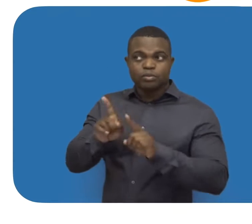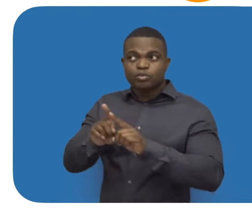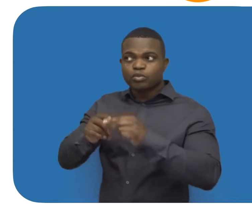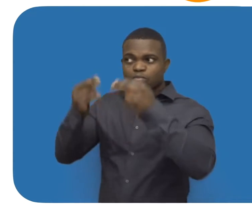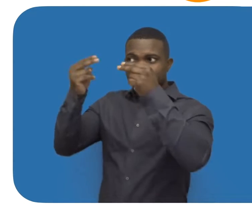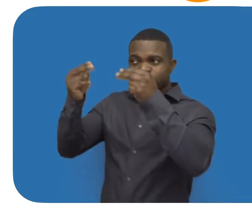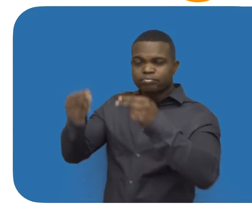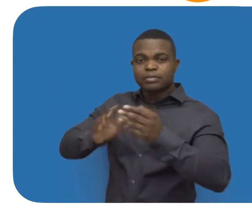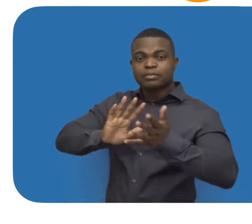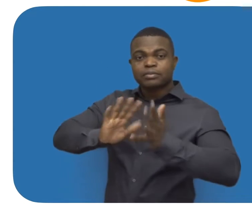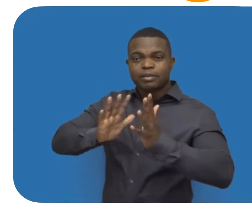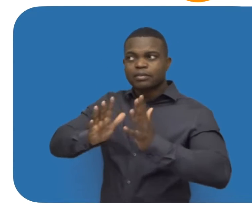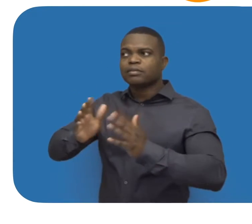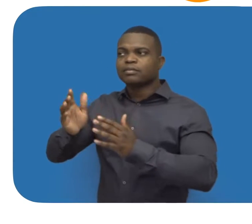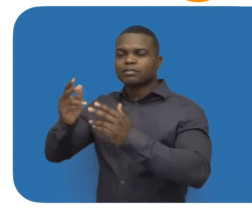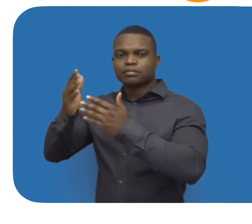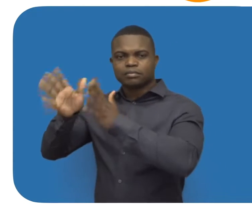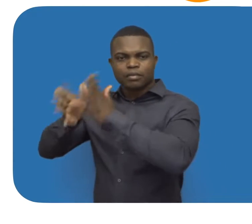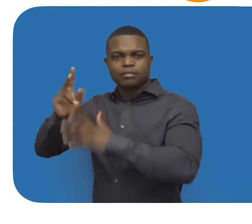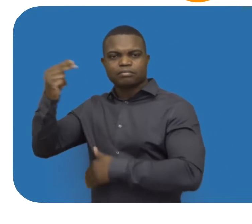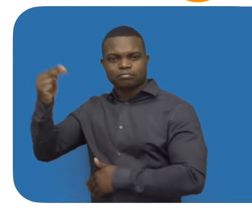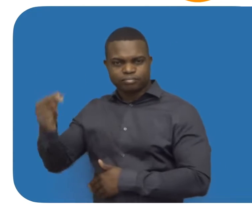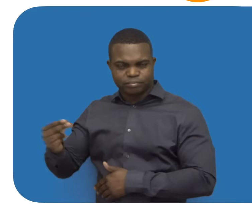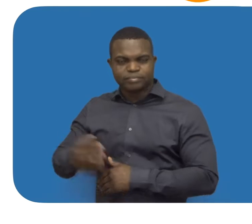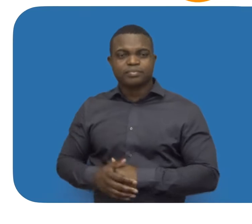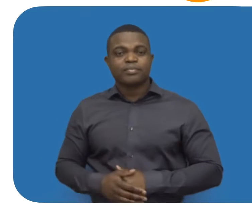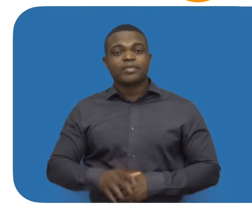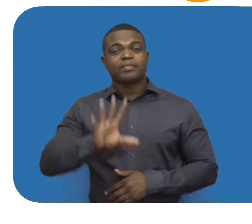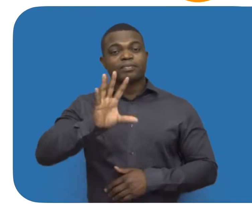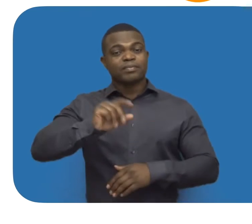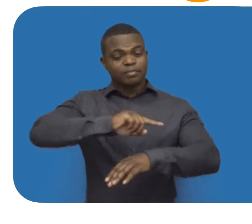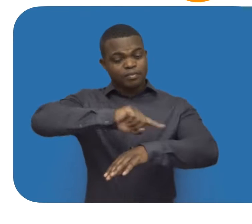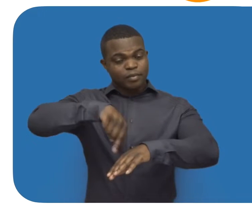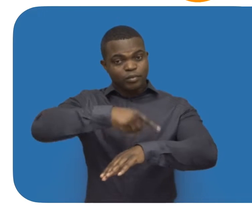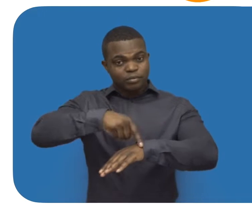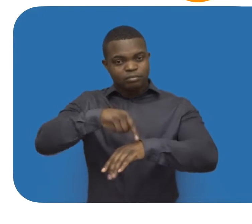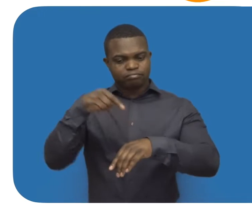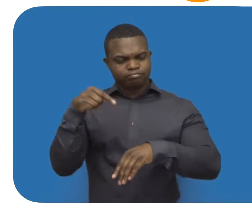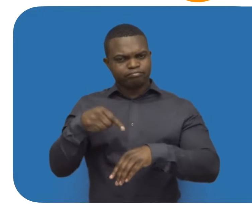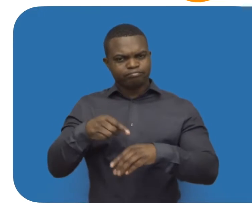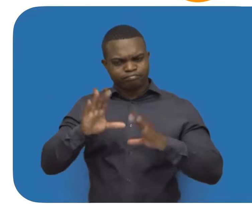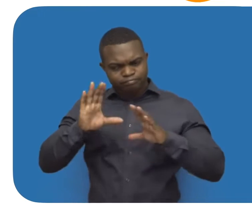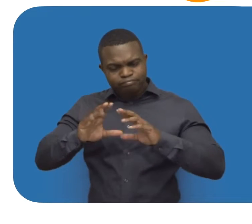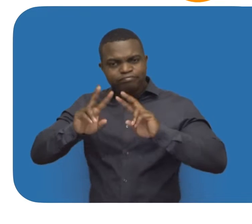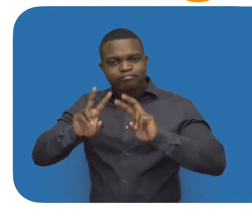50 hours of that reference corpus are also publicly available as the Public DGS Corpus.